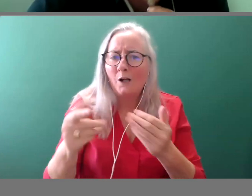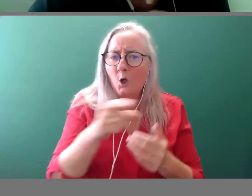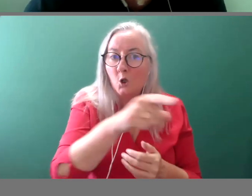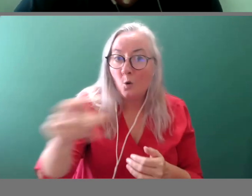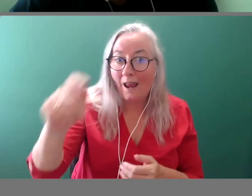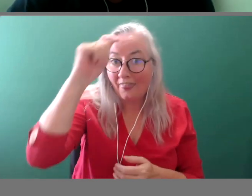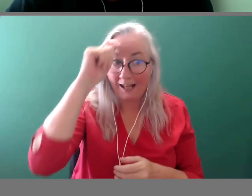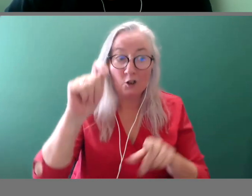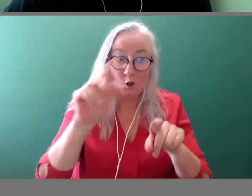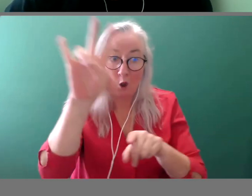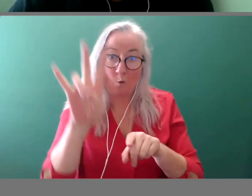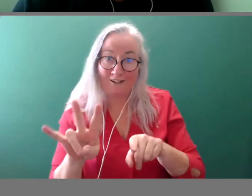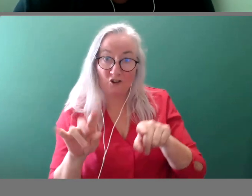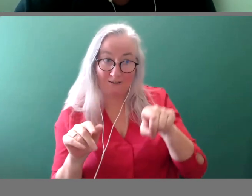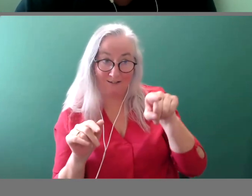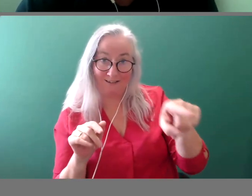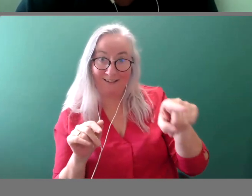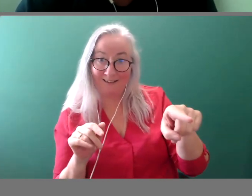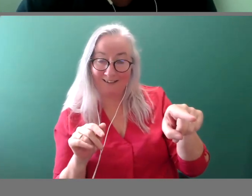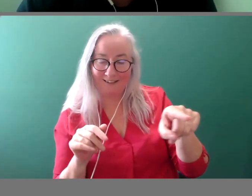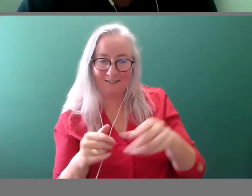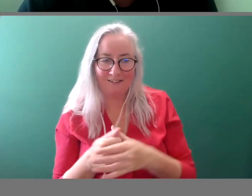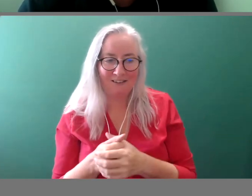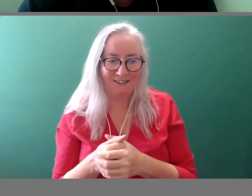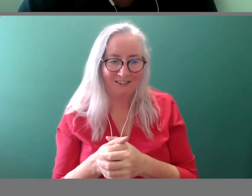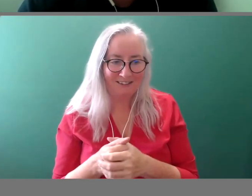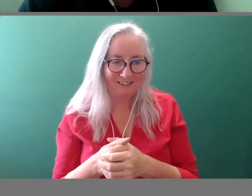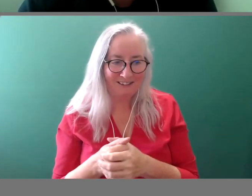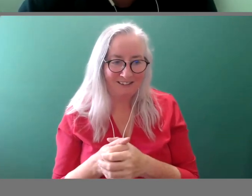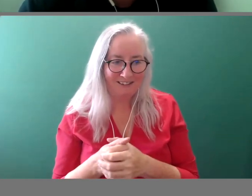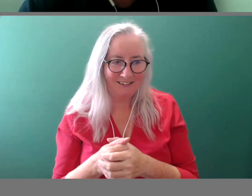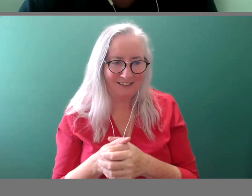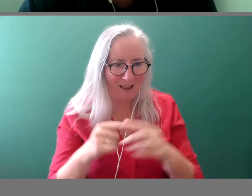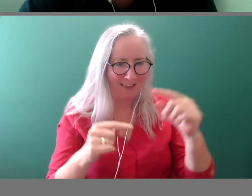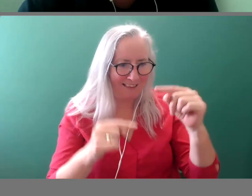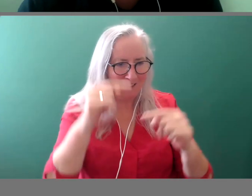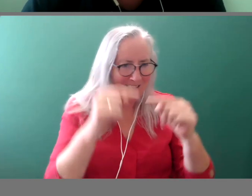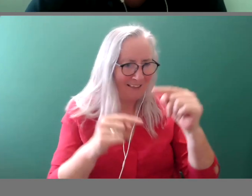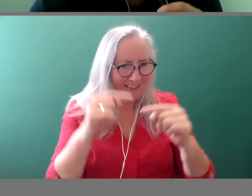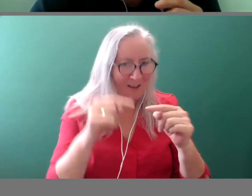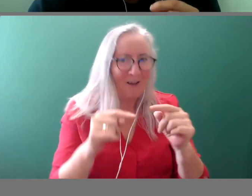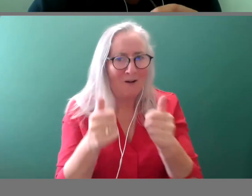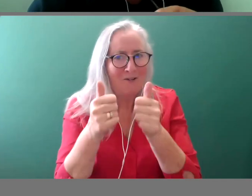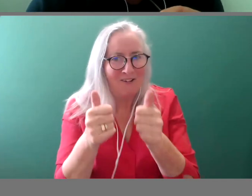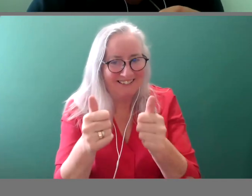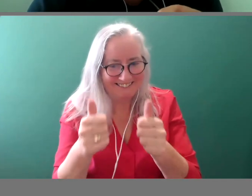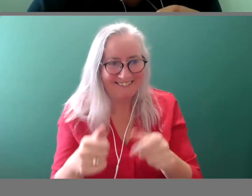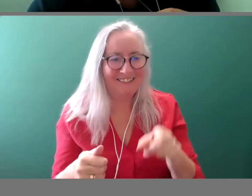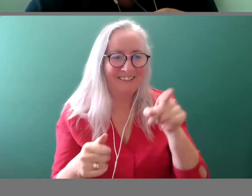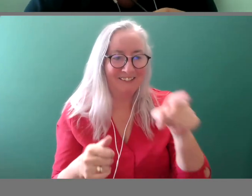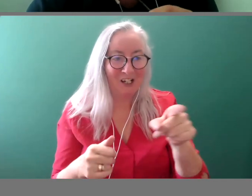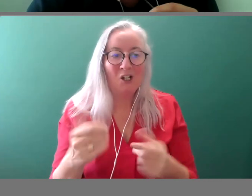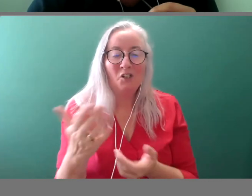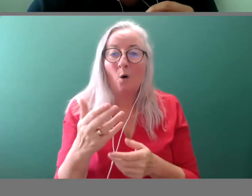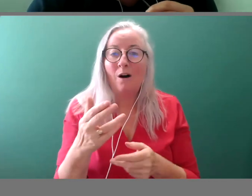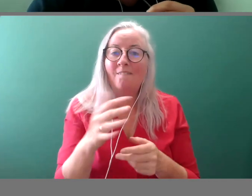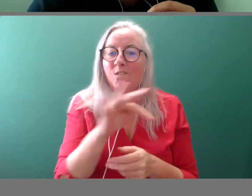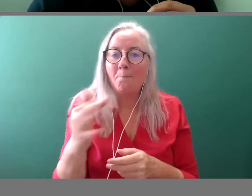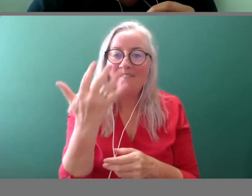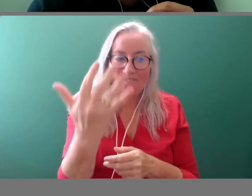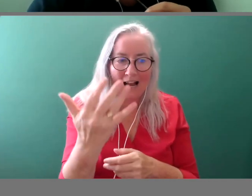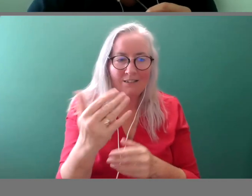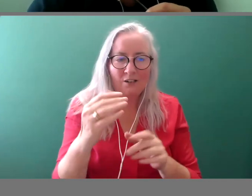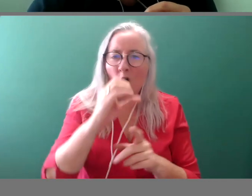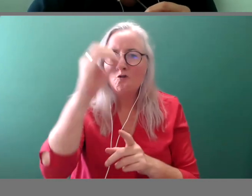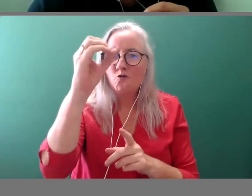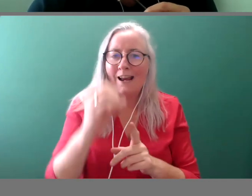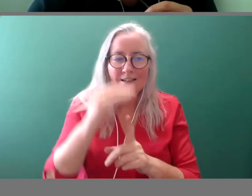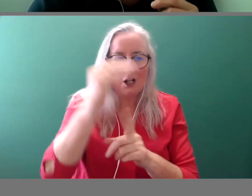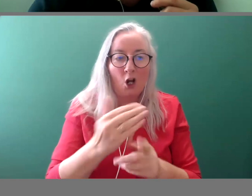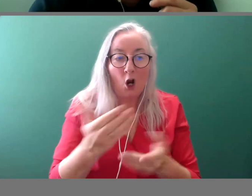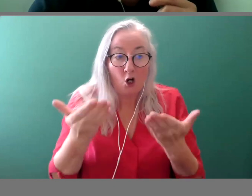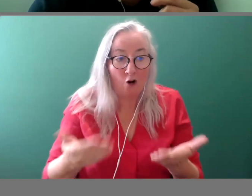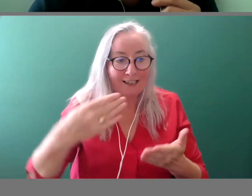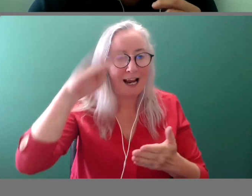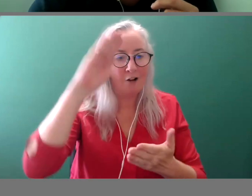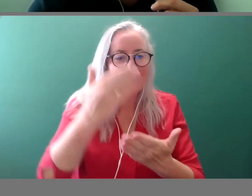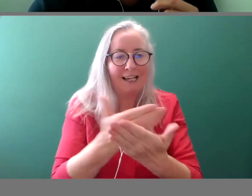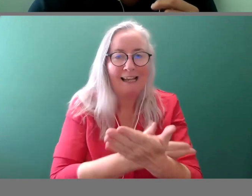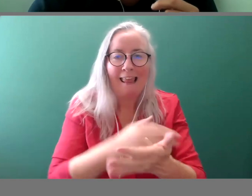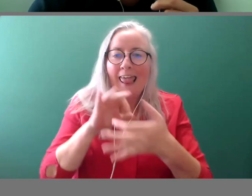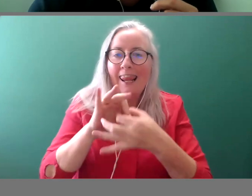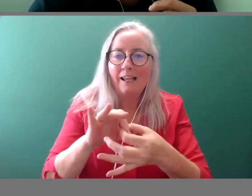there is, out of five, how would you rate current Irish legislation related to Universal Design and